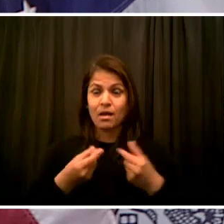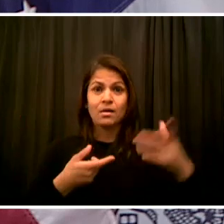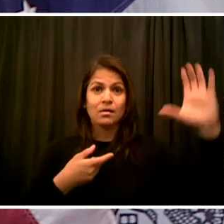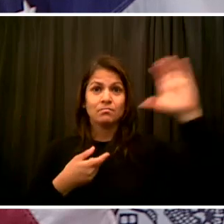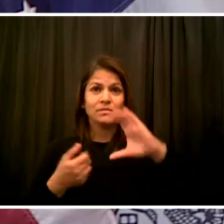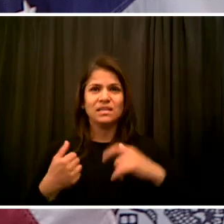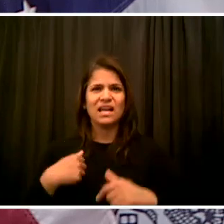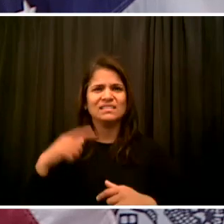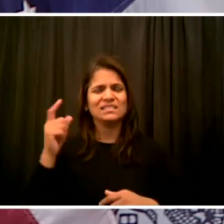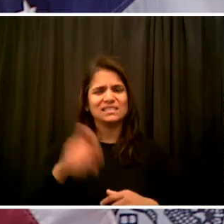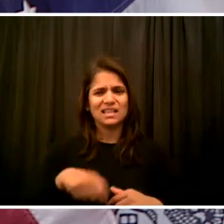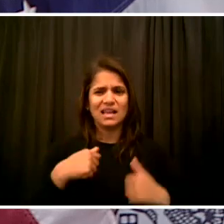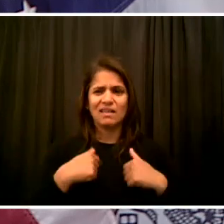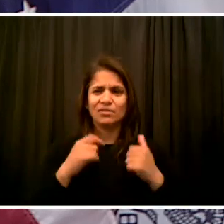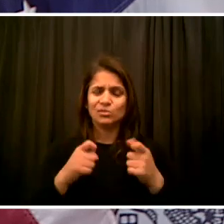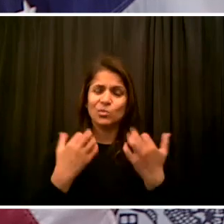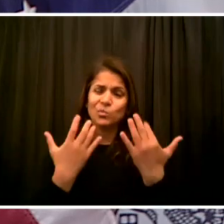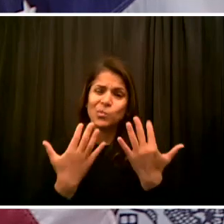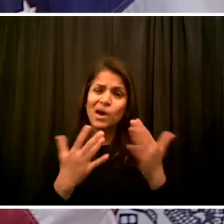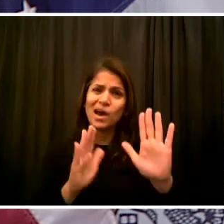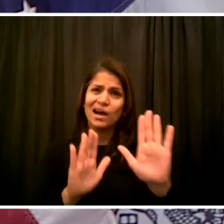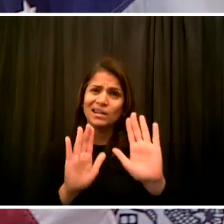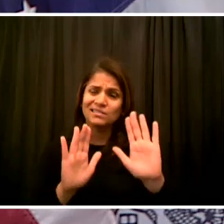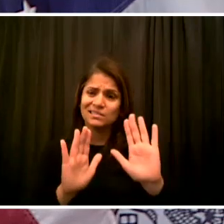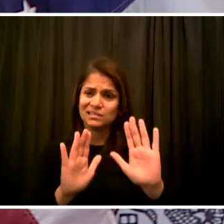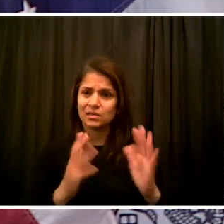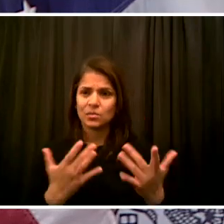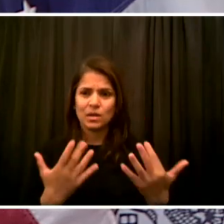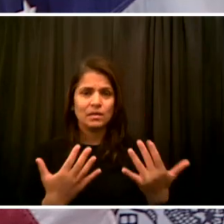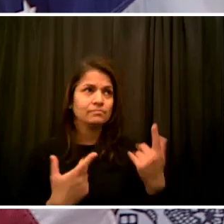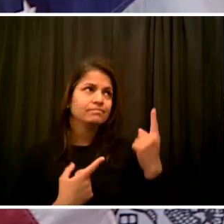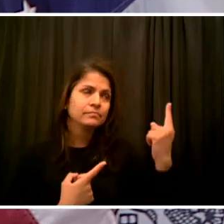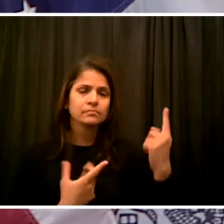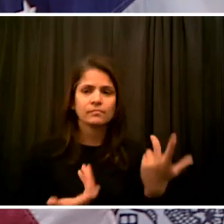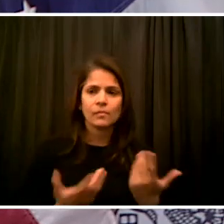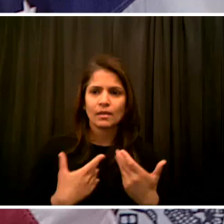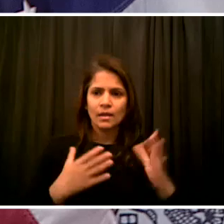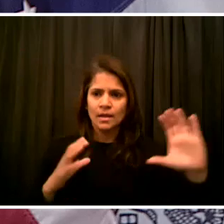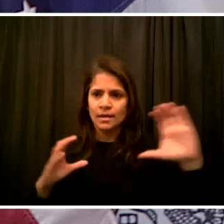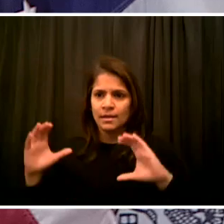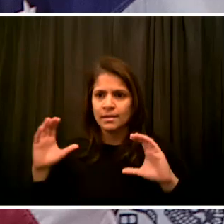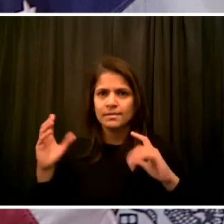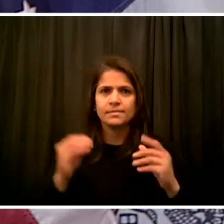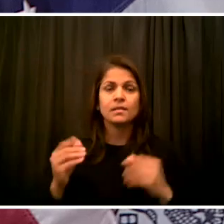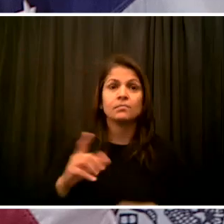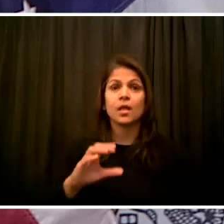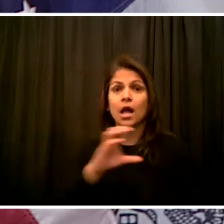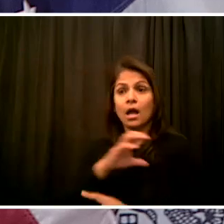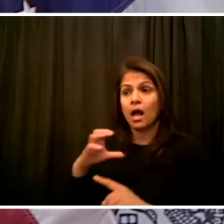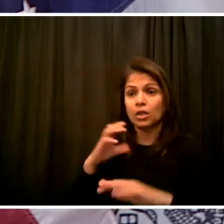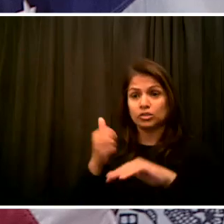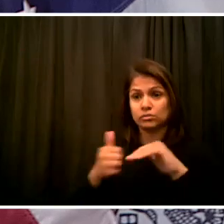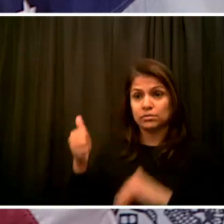OF HET EQUATONI IS A QUESTION MARK. STEADY PROGRESS. STILL HAVE A LONG W TAYO GO BEFORE